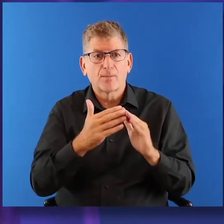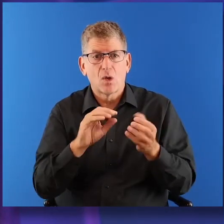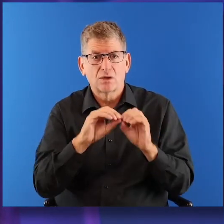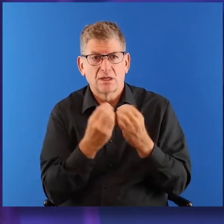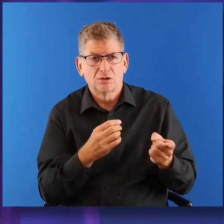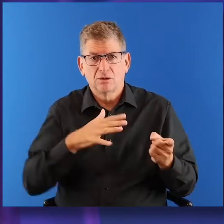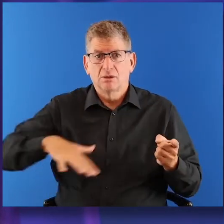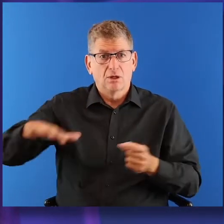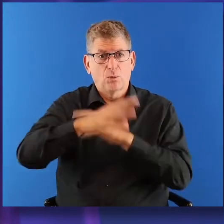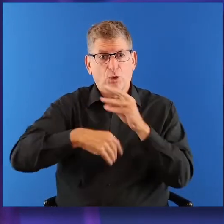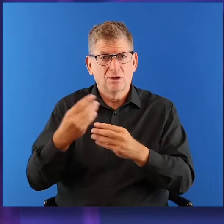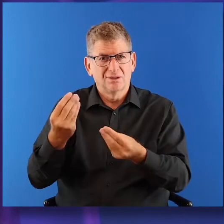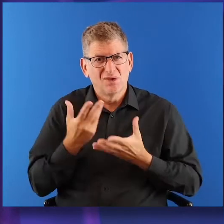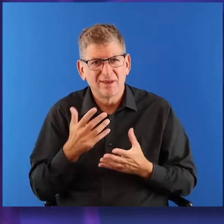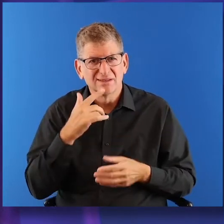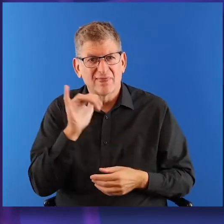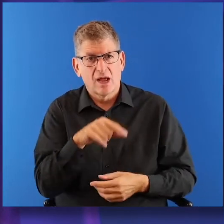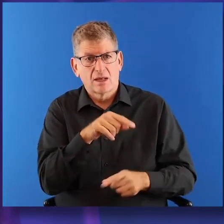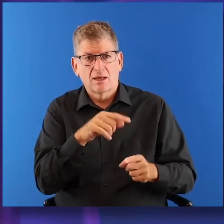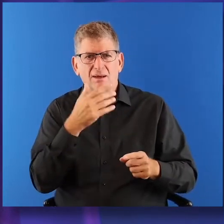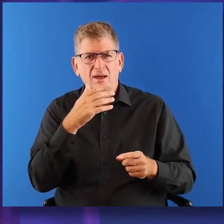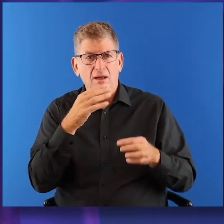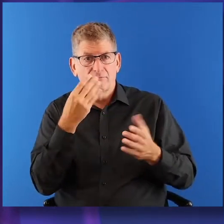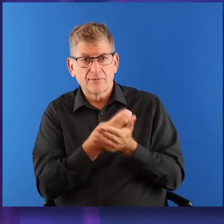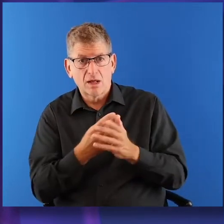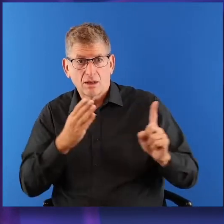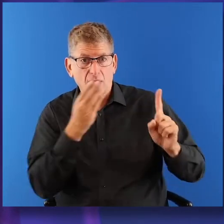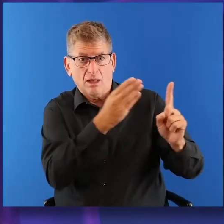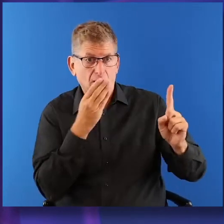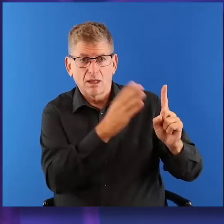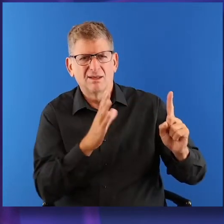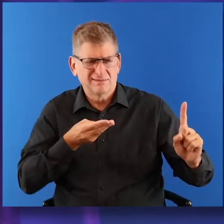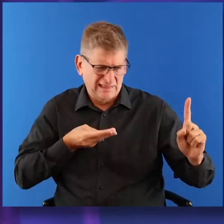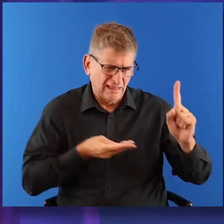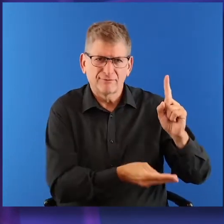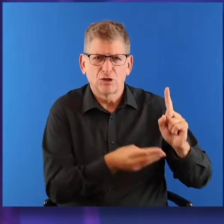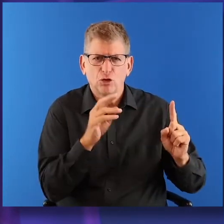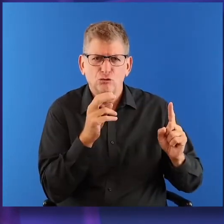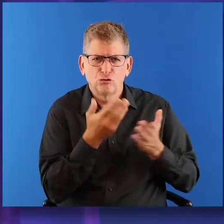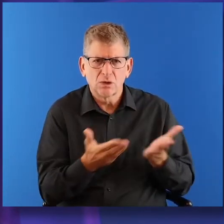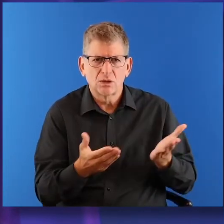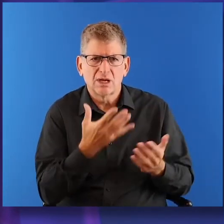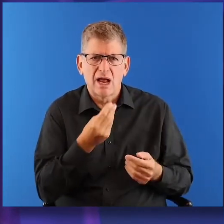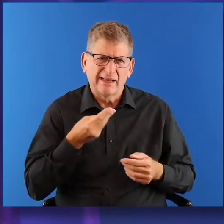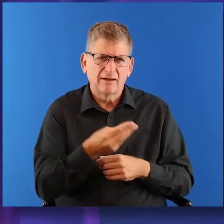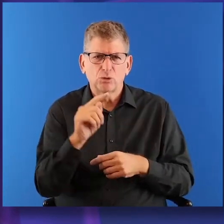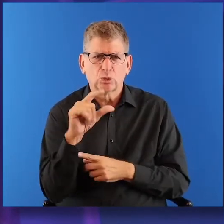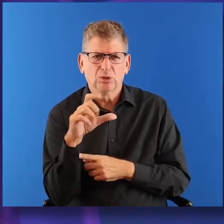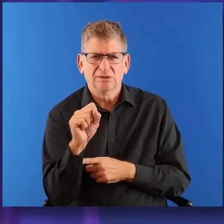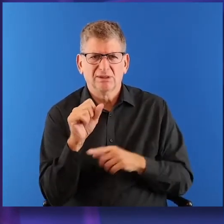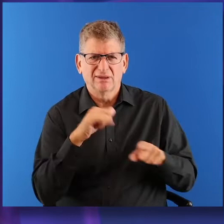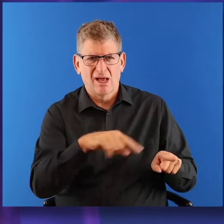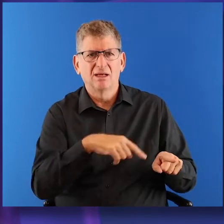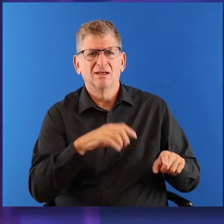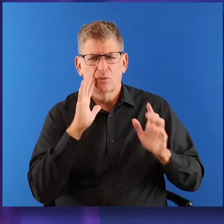need and we'll show you what we can do. In these first few years of the pandemic, what they showed us is that they're critical public health infrastructure.